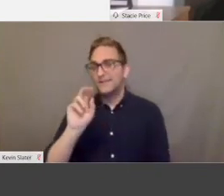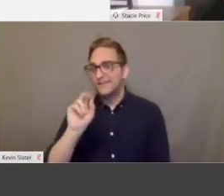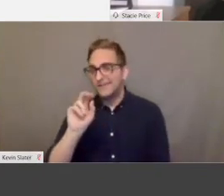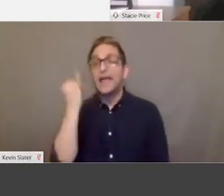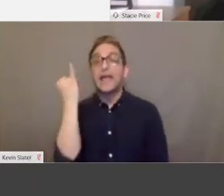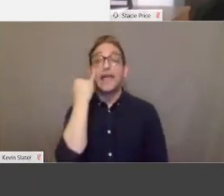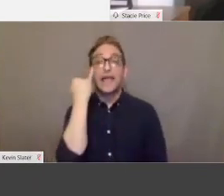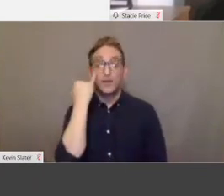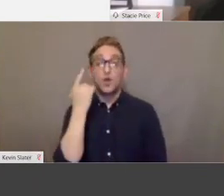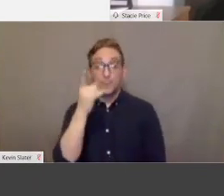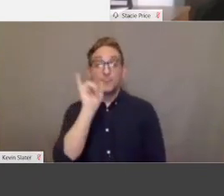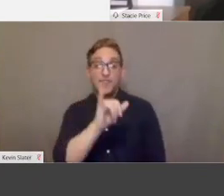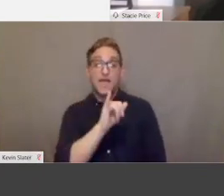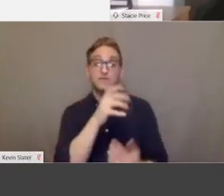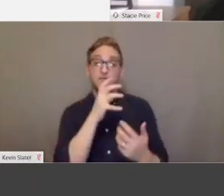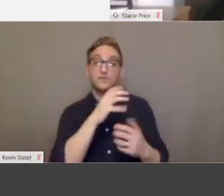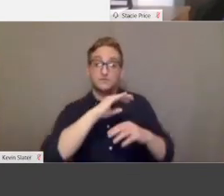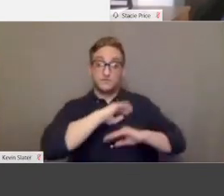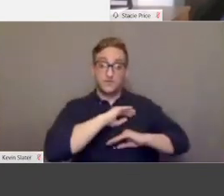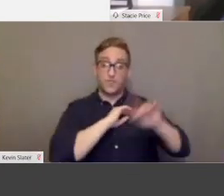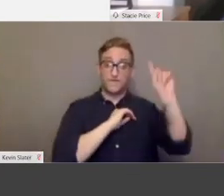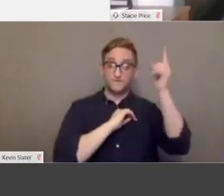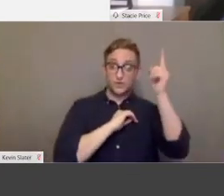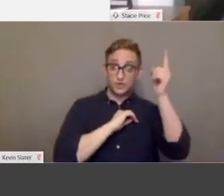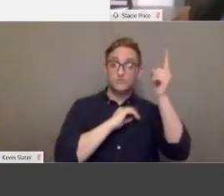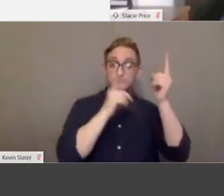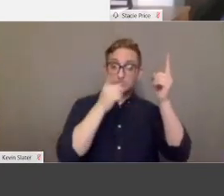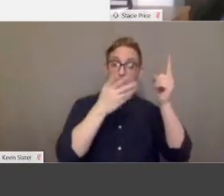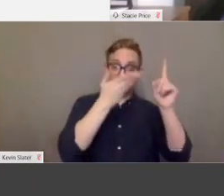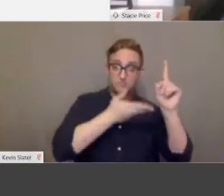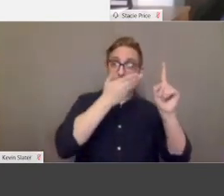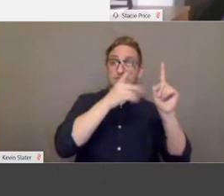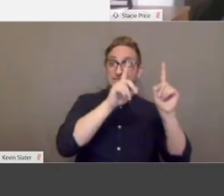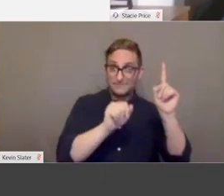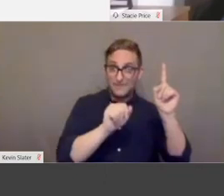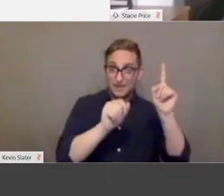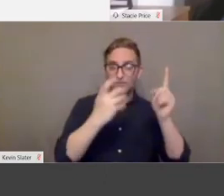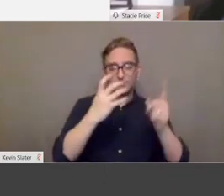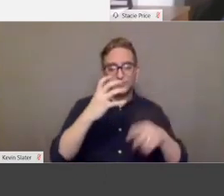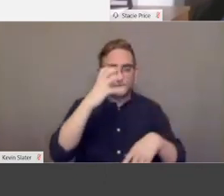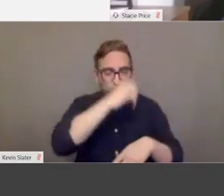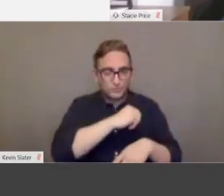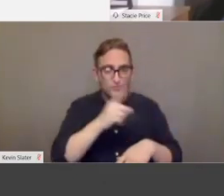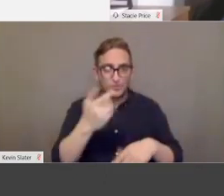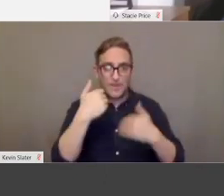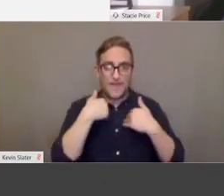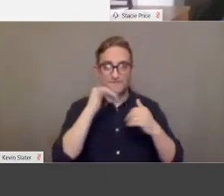first criteria of being disabled, again, assuming you have that substantial limitation of a